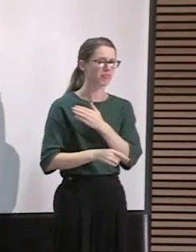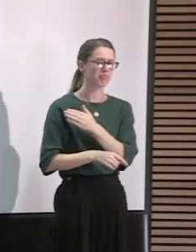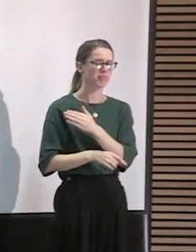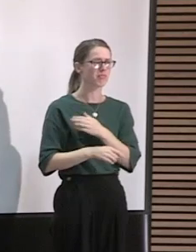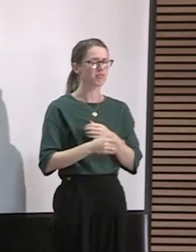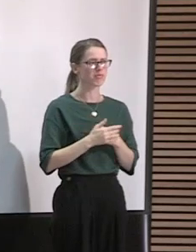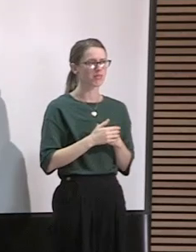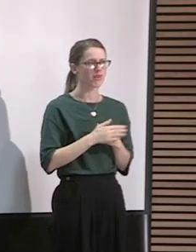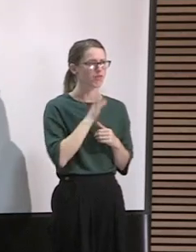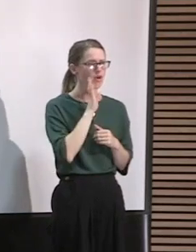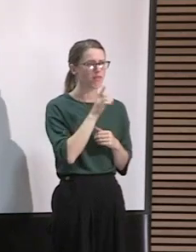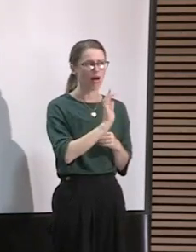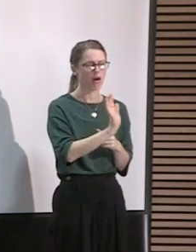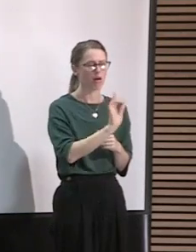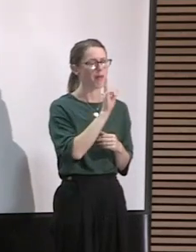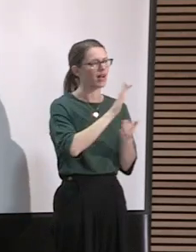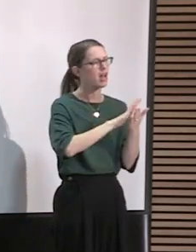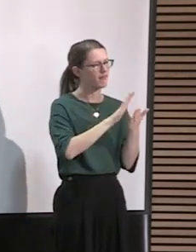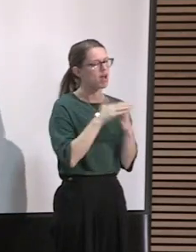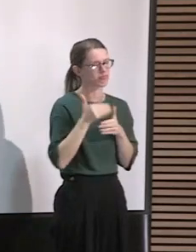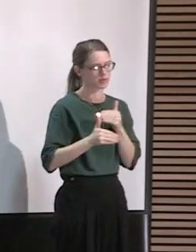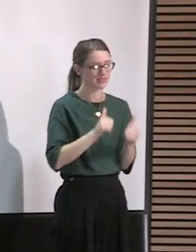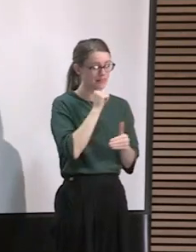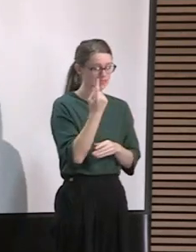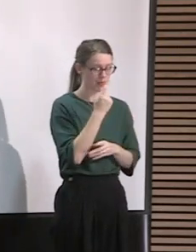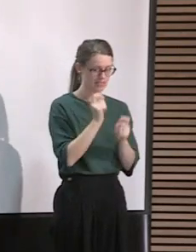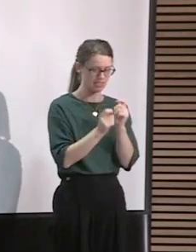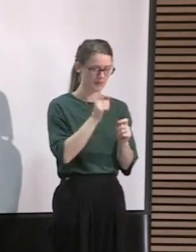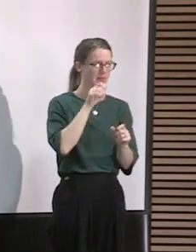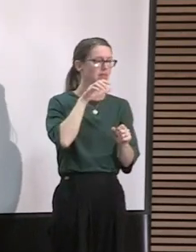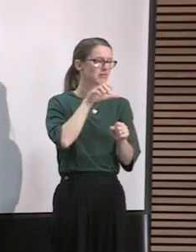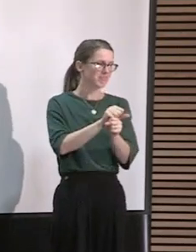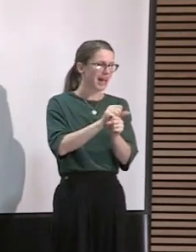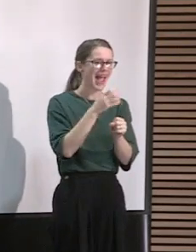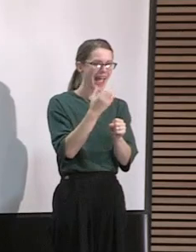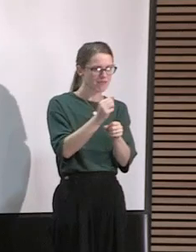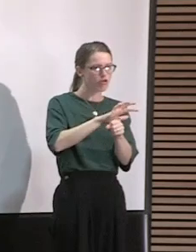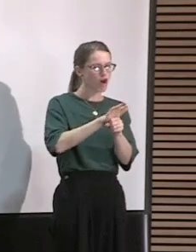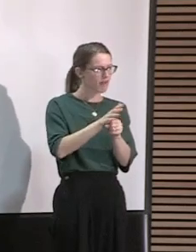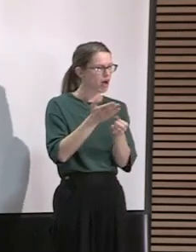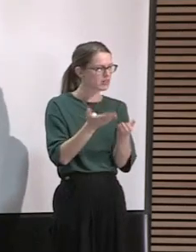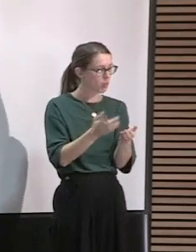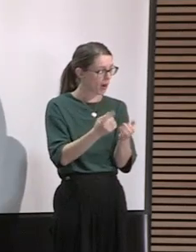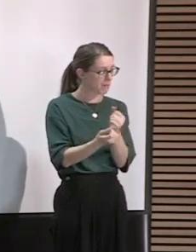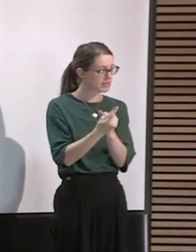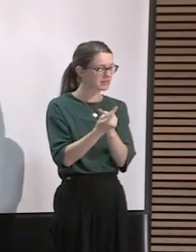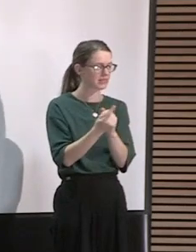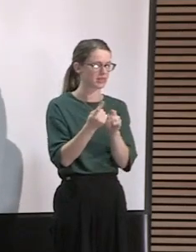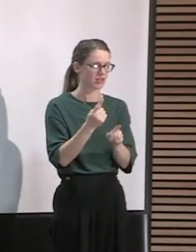about that at all? That people are hesitant because of that? I haven't heard, but it's